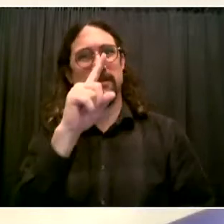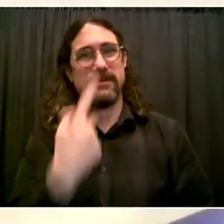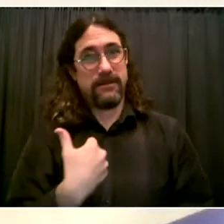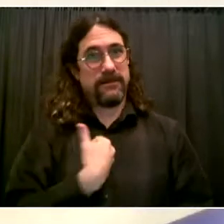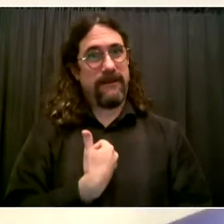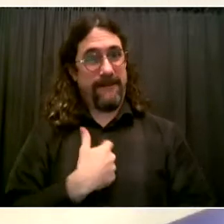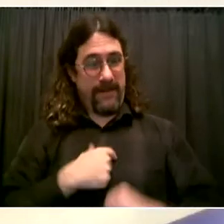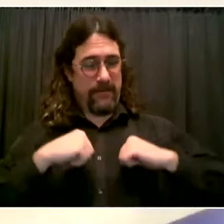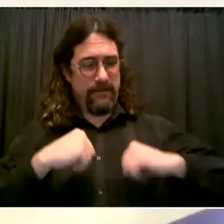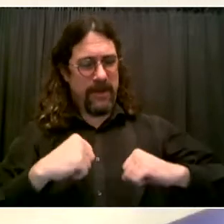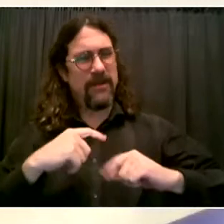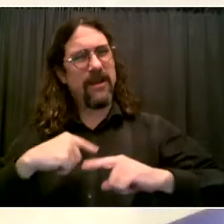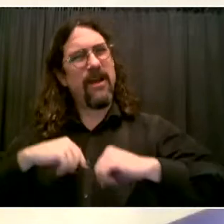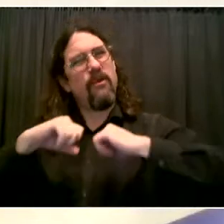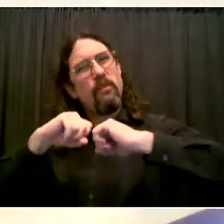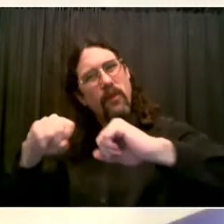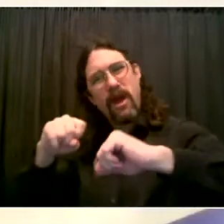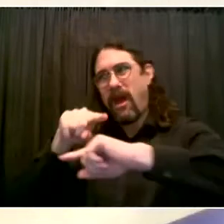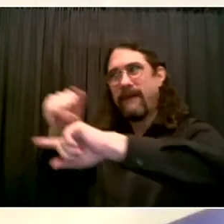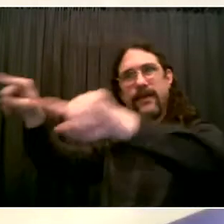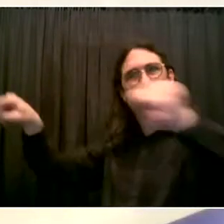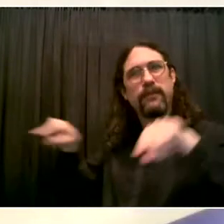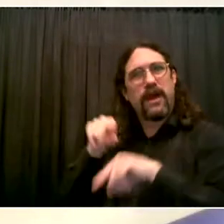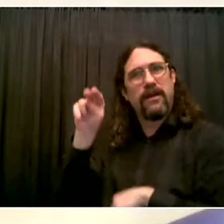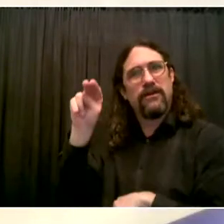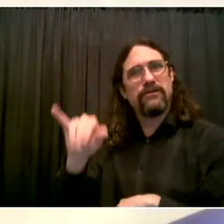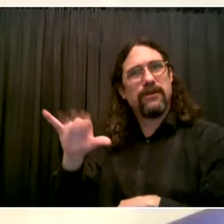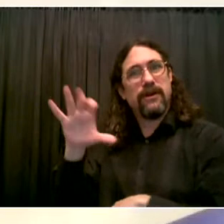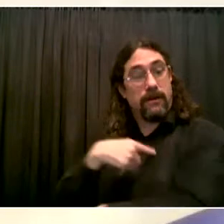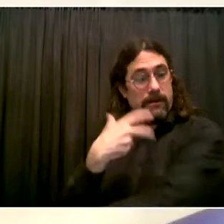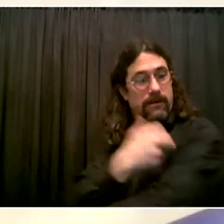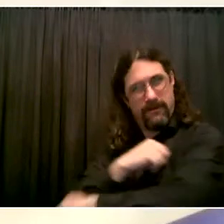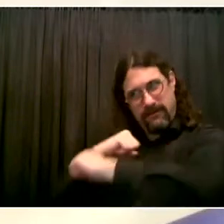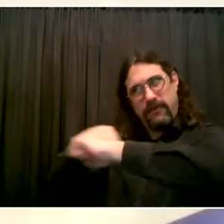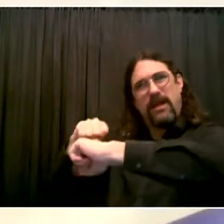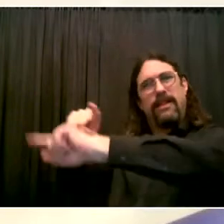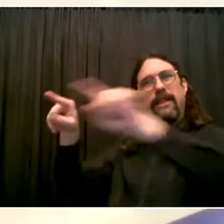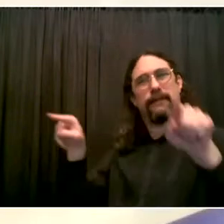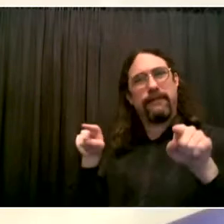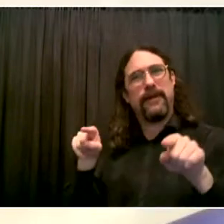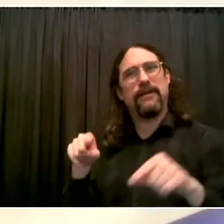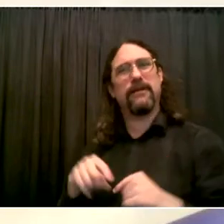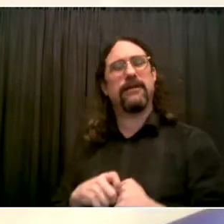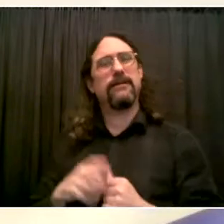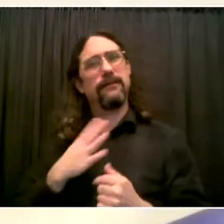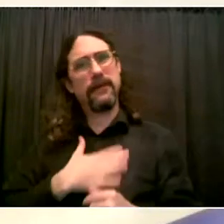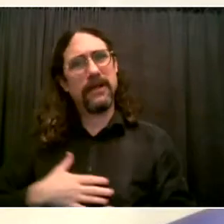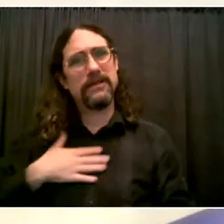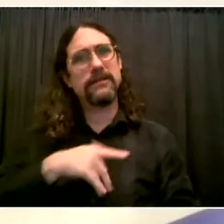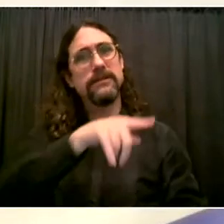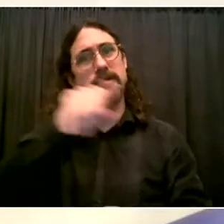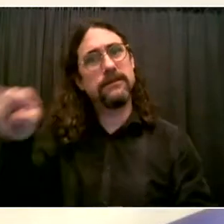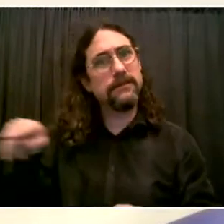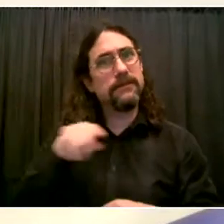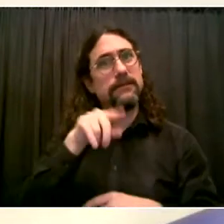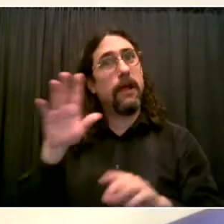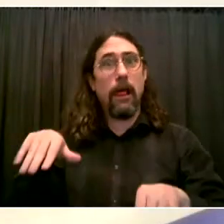MEMBERS AND MY NEIGHBORS